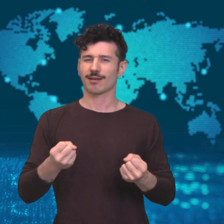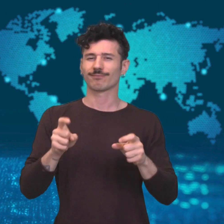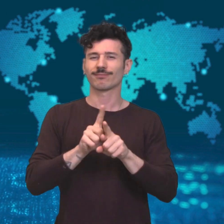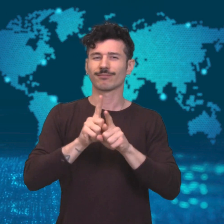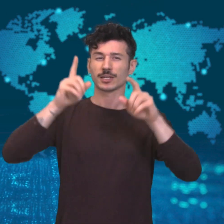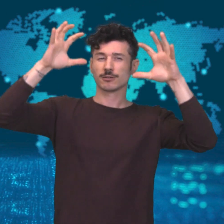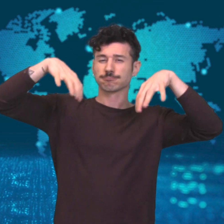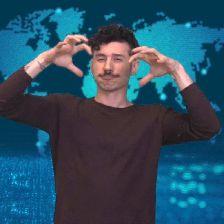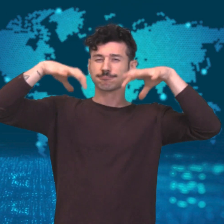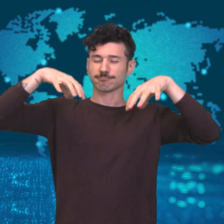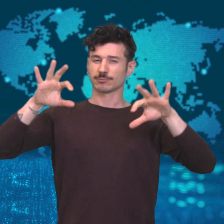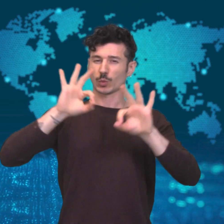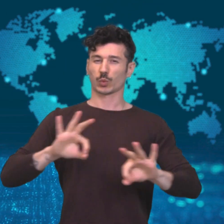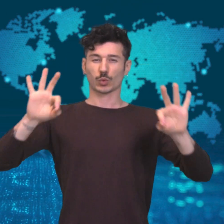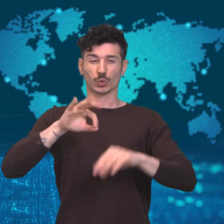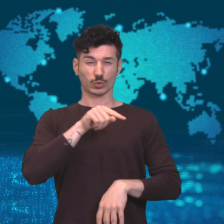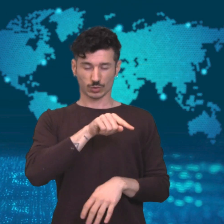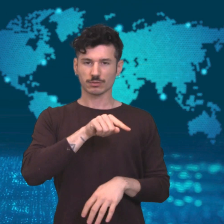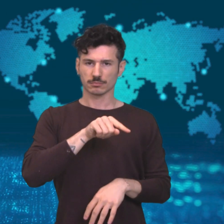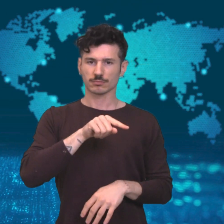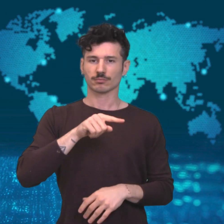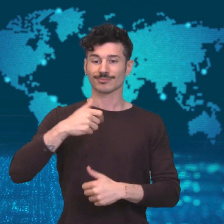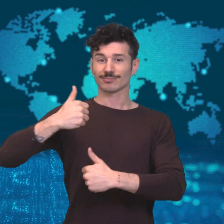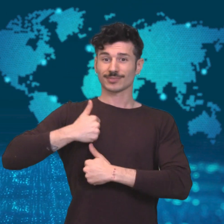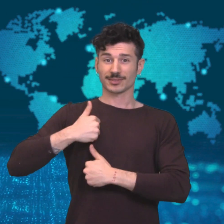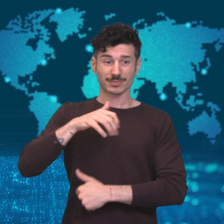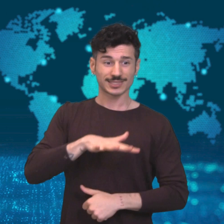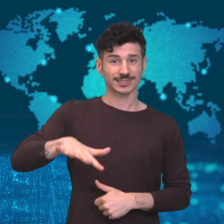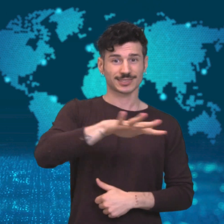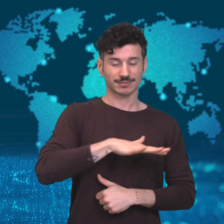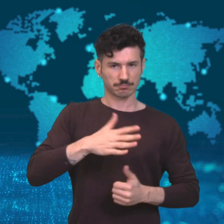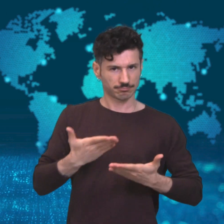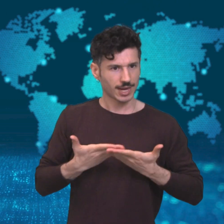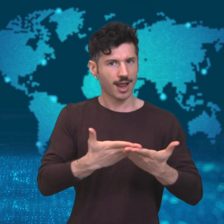As the dry season approaches, the military